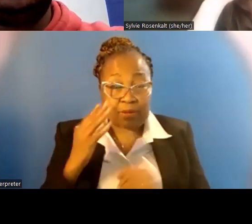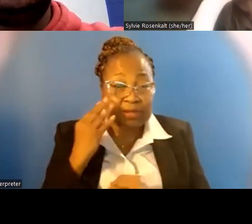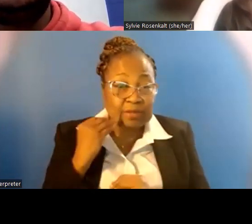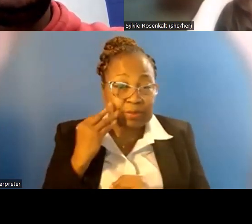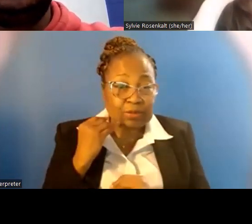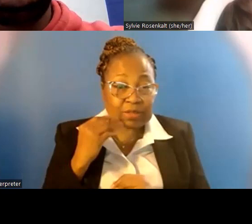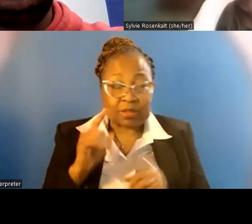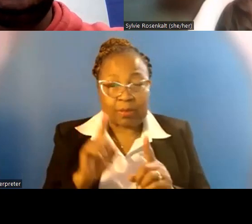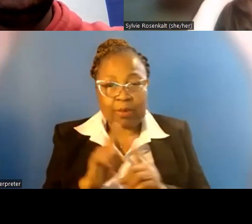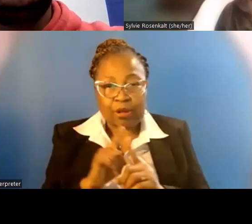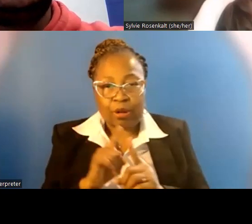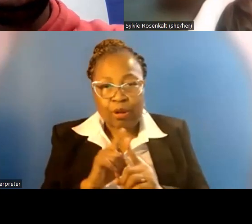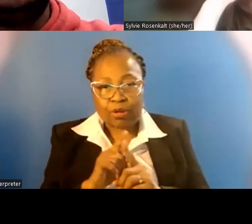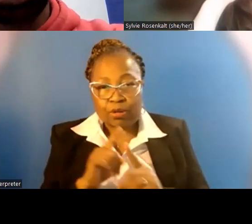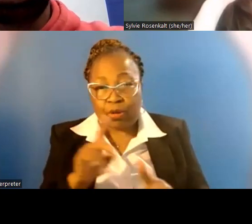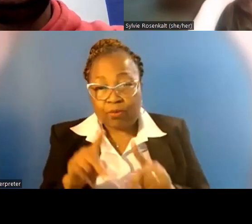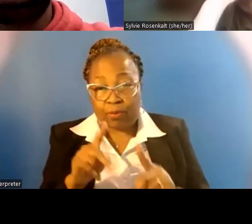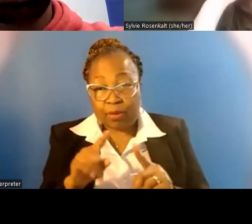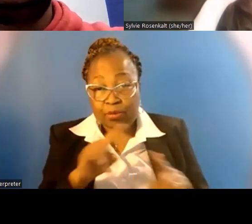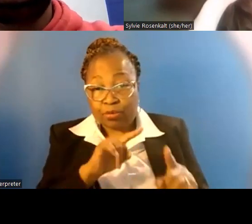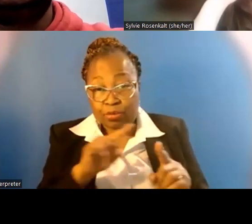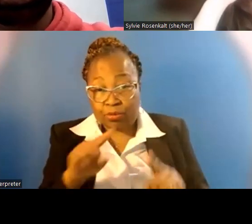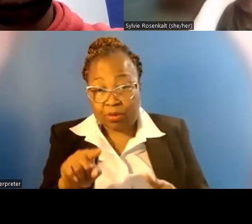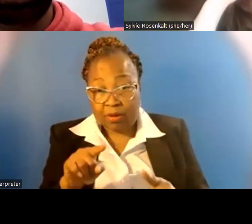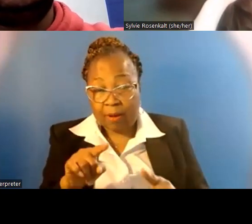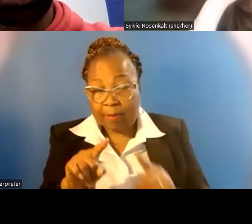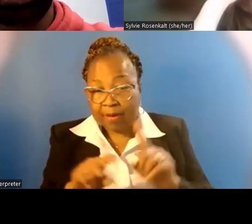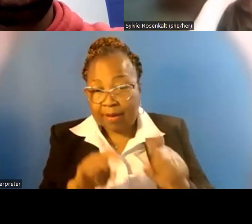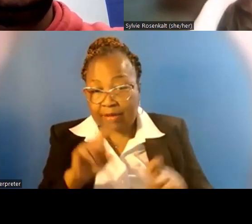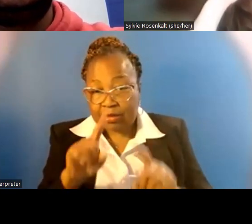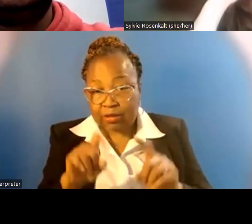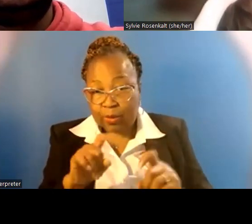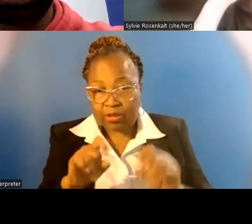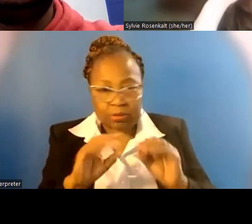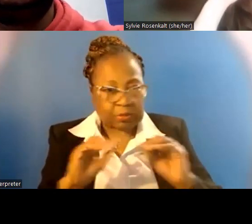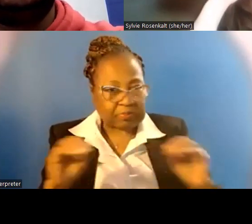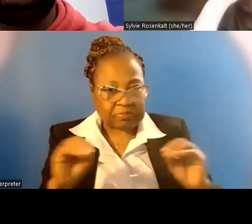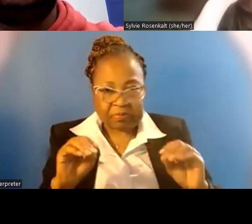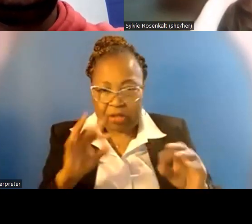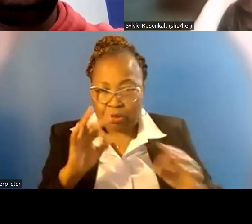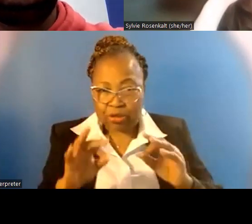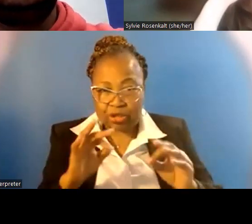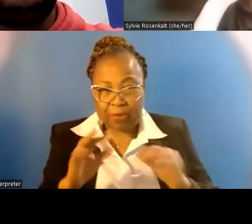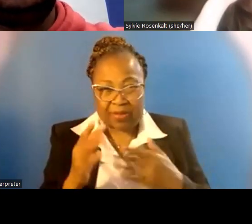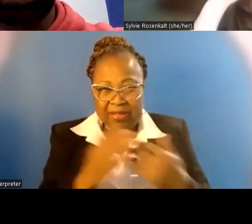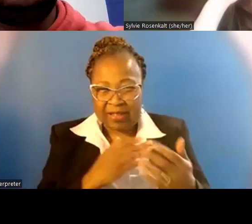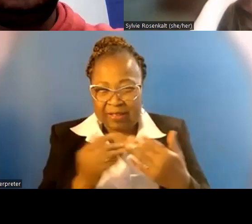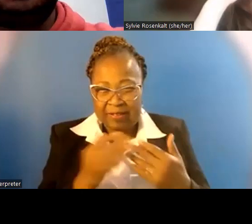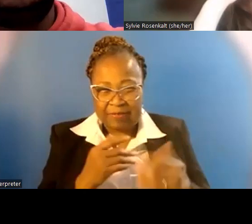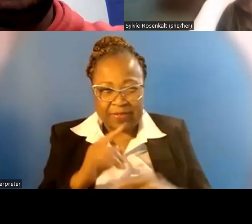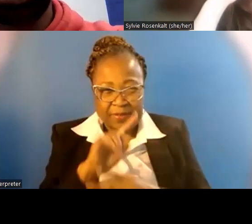to come in and ask questions without judgment even if the questions were pretty basic